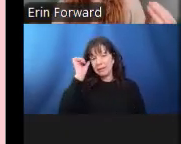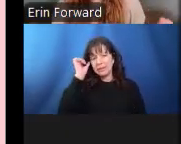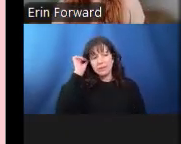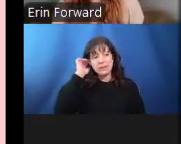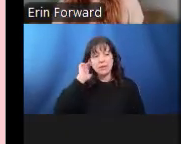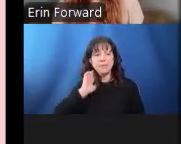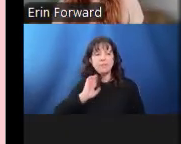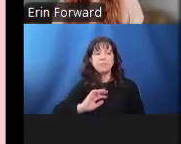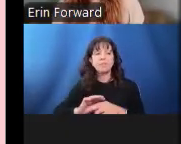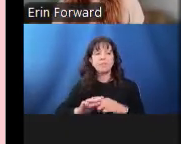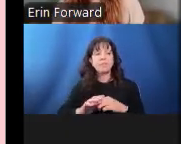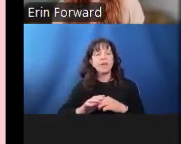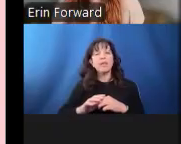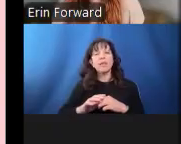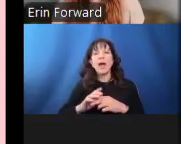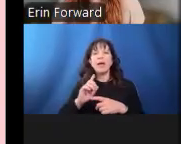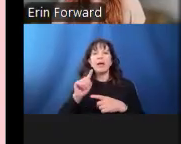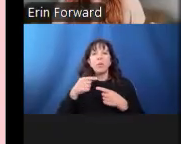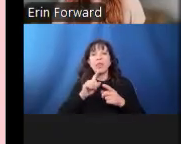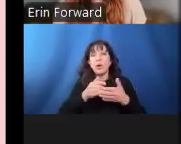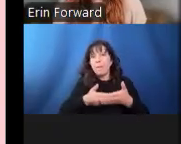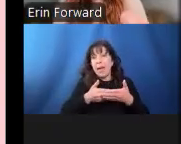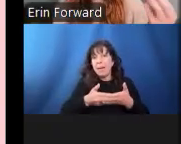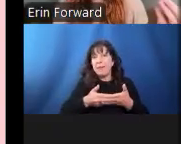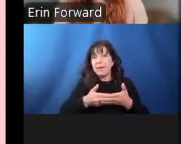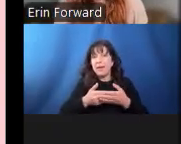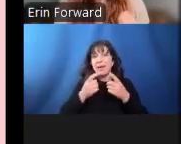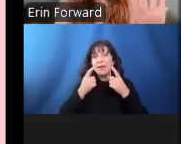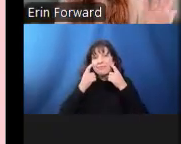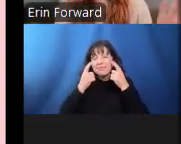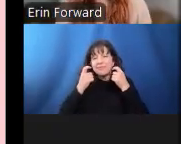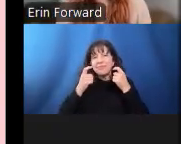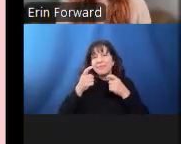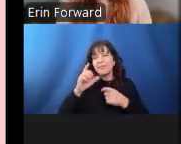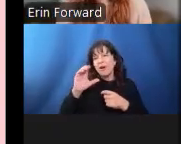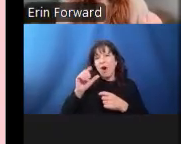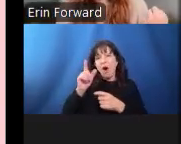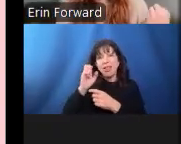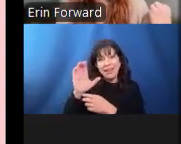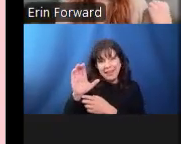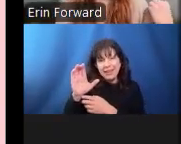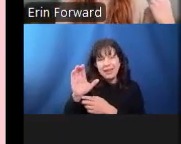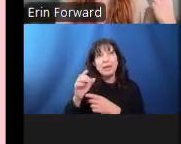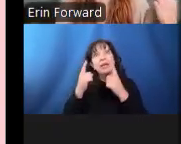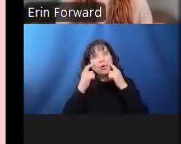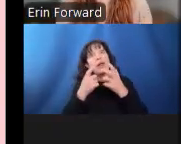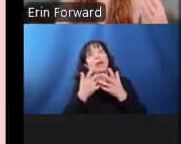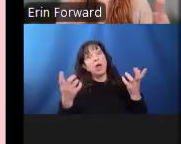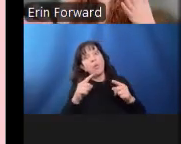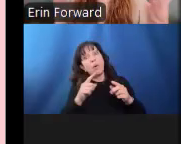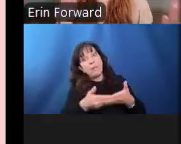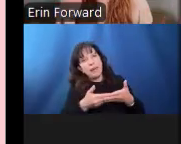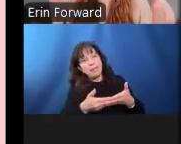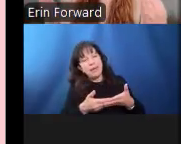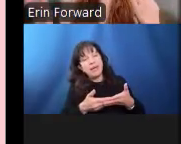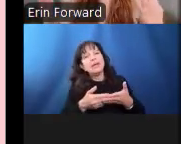colicky when they were younger, you'll hear parents say like he was very colicky. He cried a lot. Sometimes that can be a